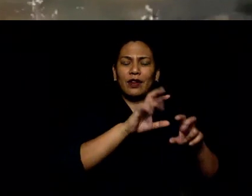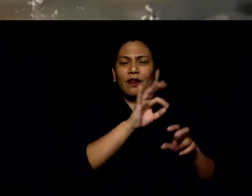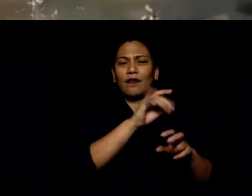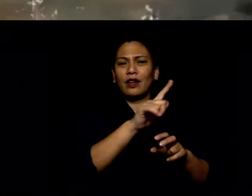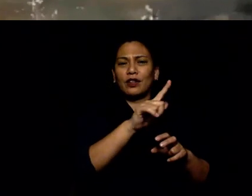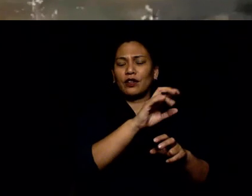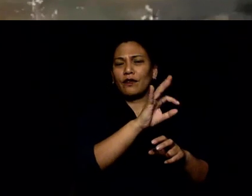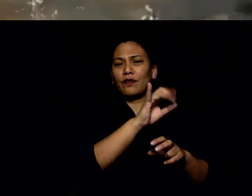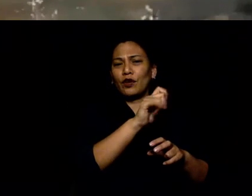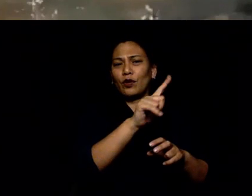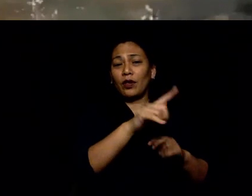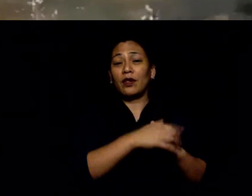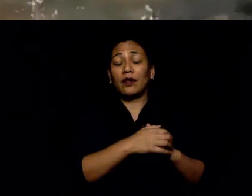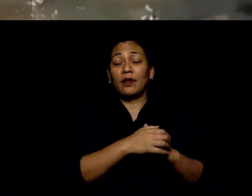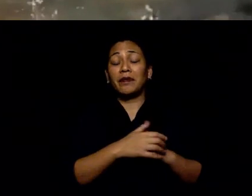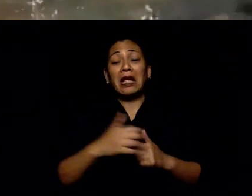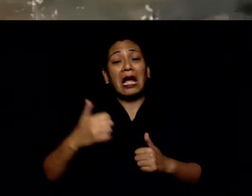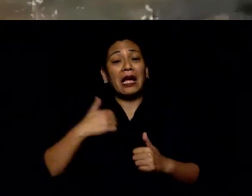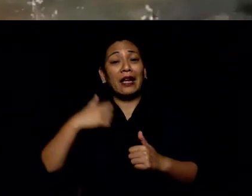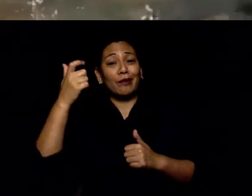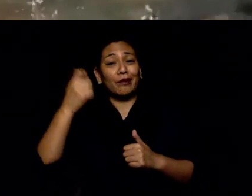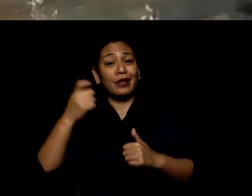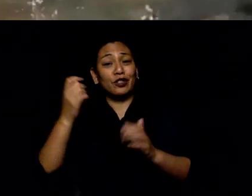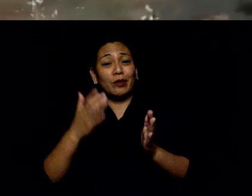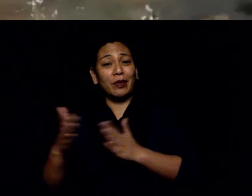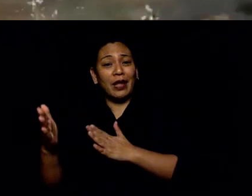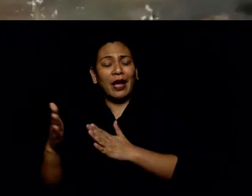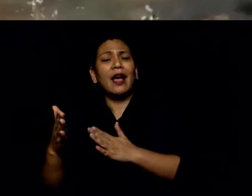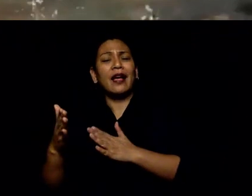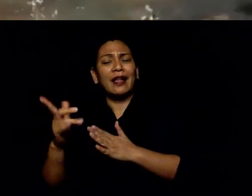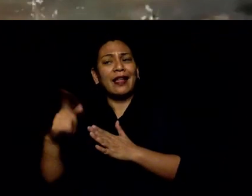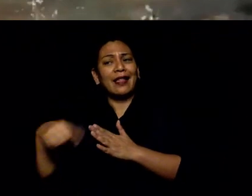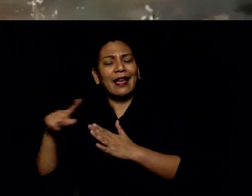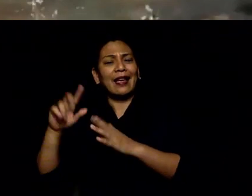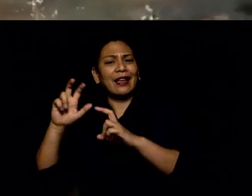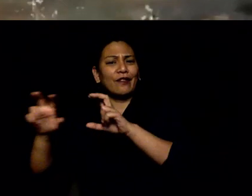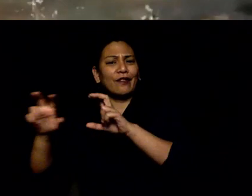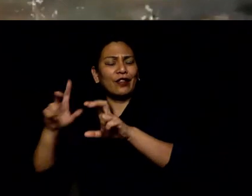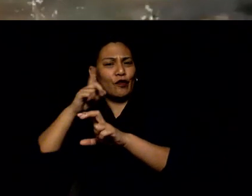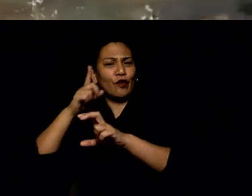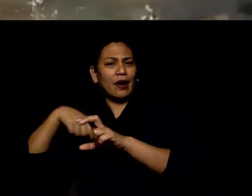You know, the Canada pension plan invests on our behalf. In the oil sands quite heavily.